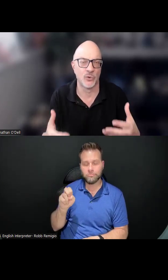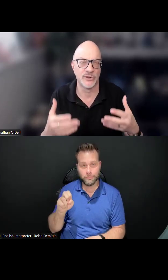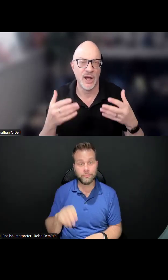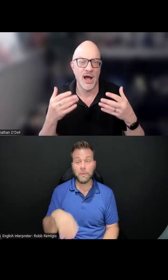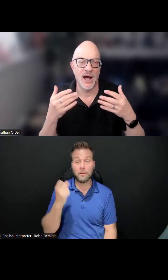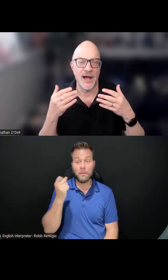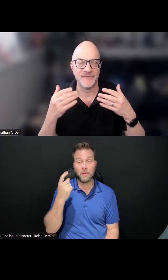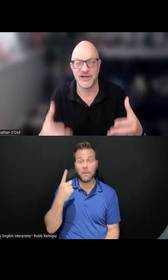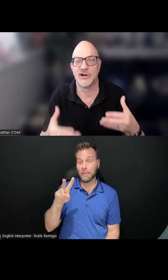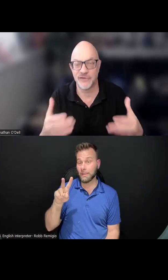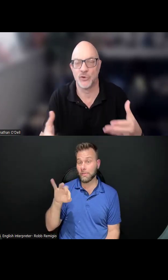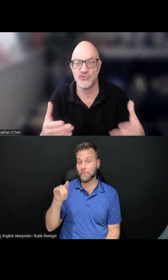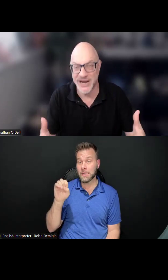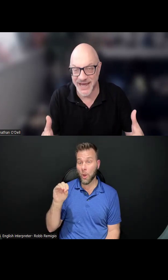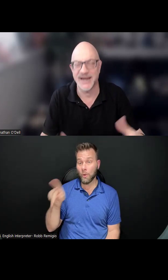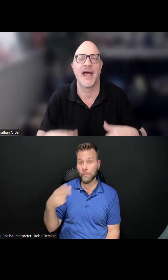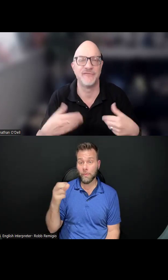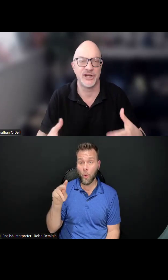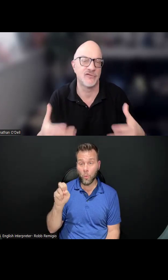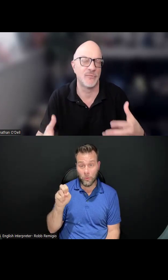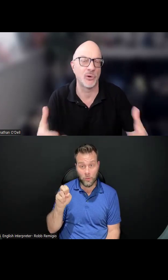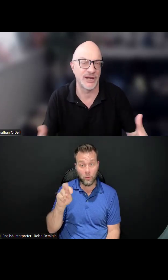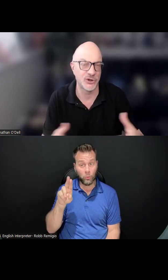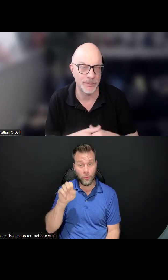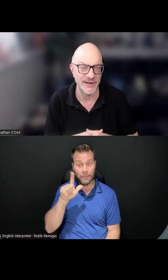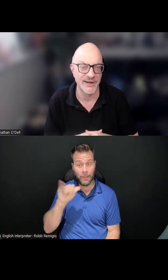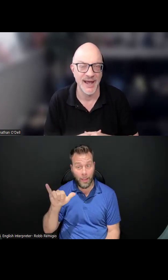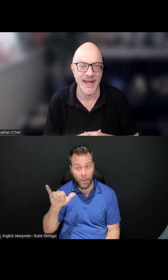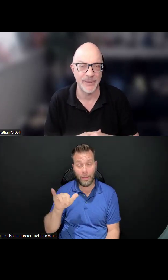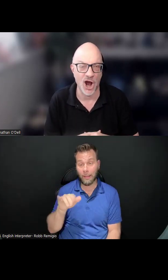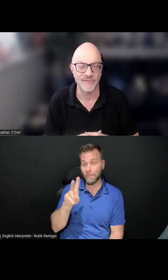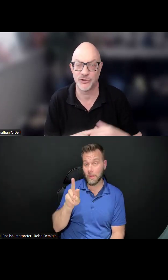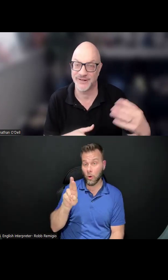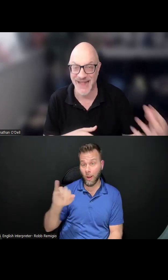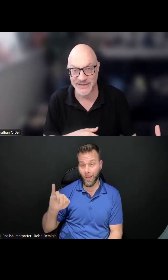Just as a reminder, a videophone, relay and Video